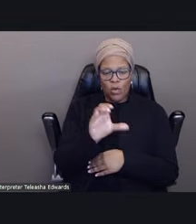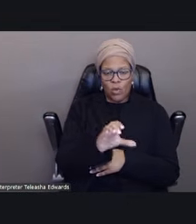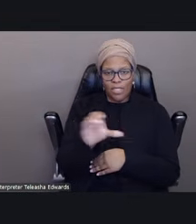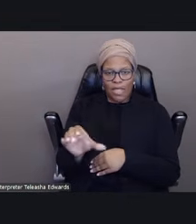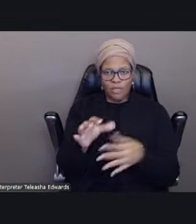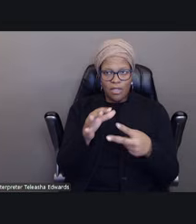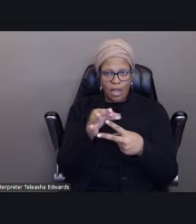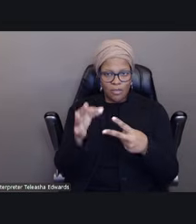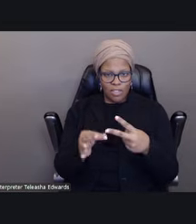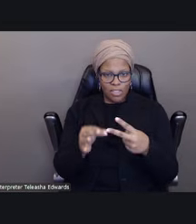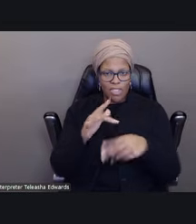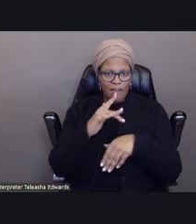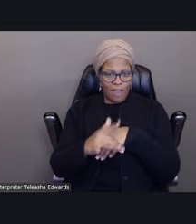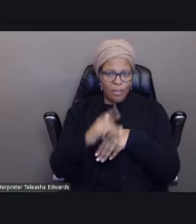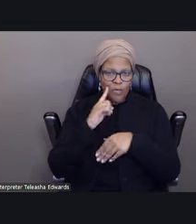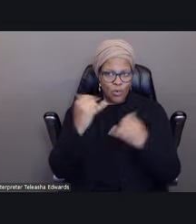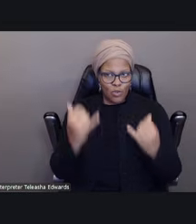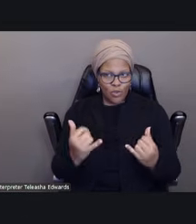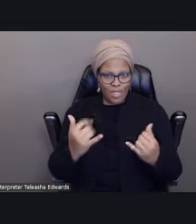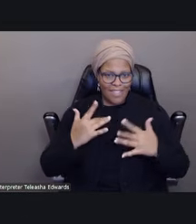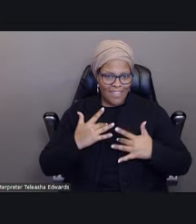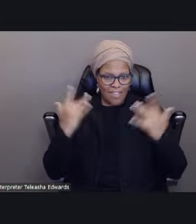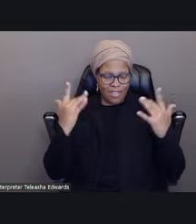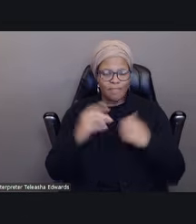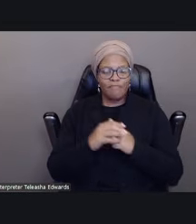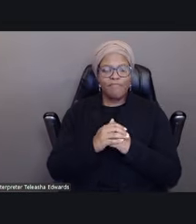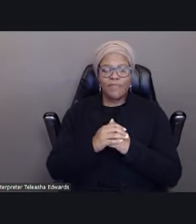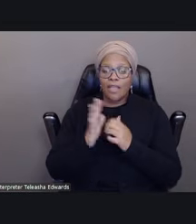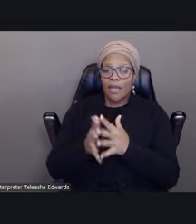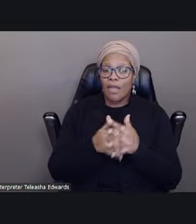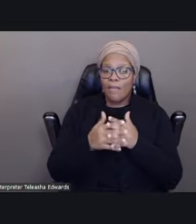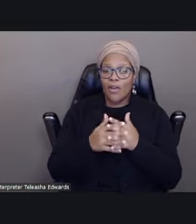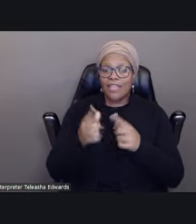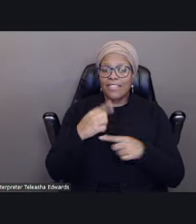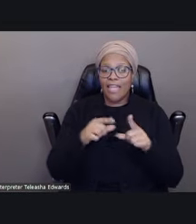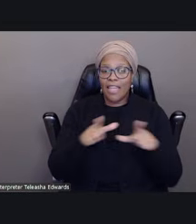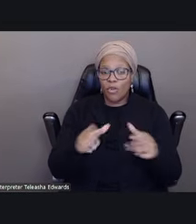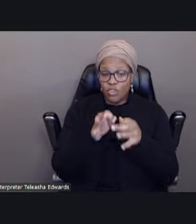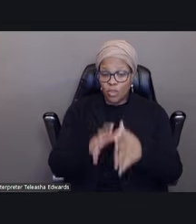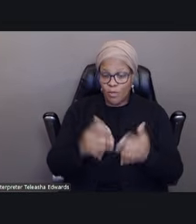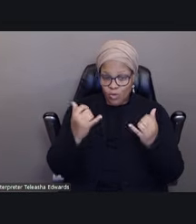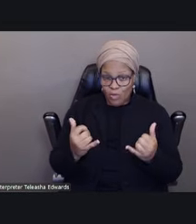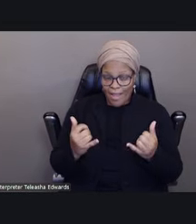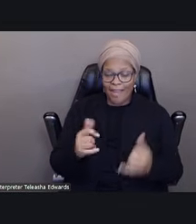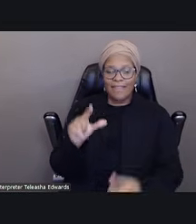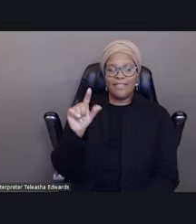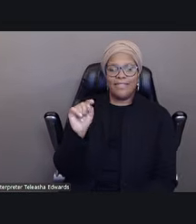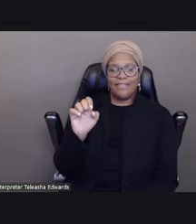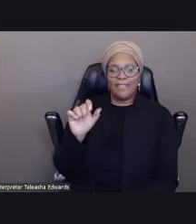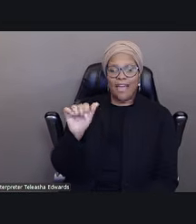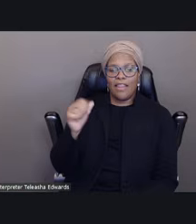for today's event. The American Sign Language interpreters today are Telesha Edwards and Melissa